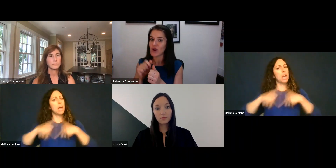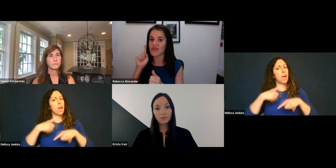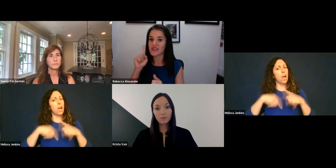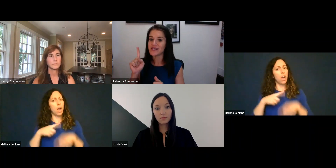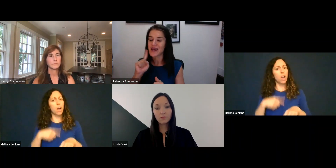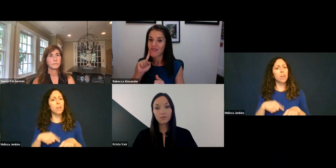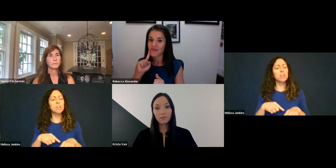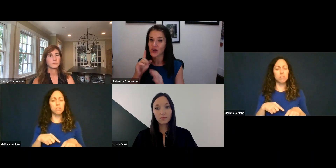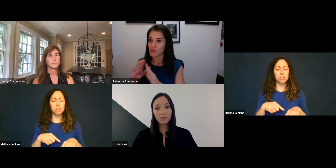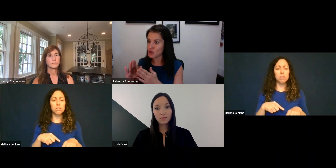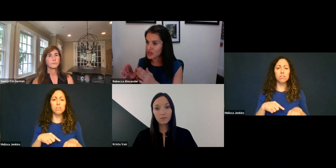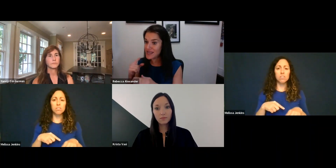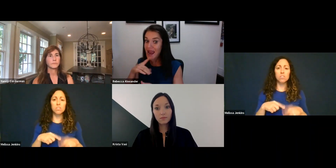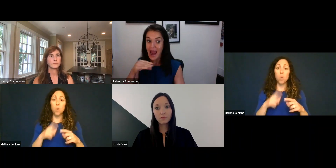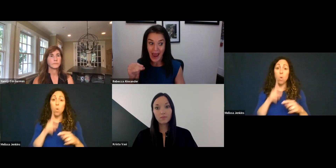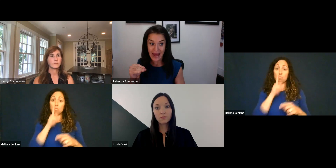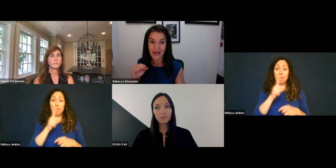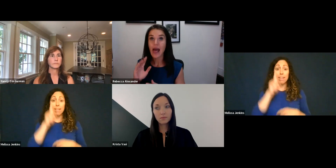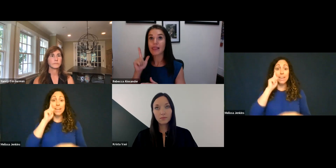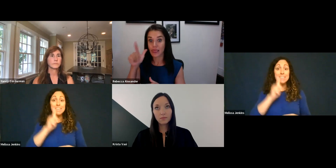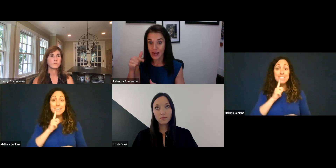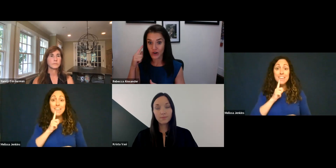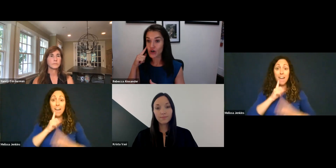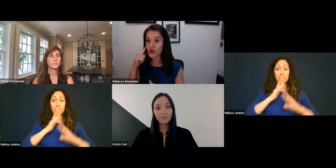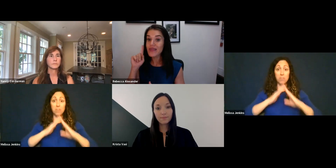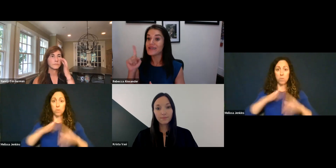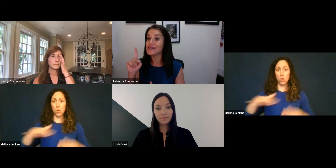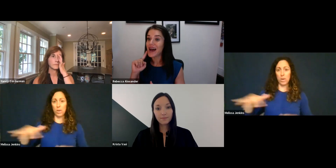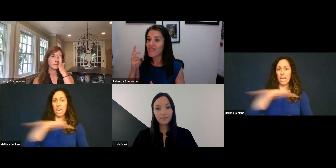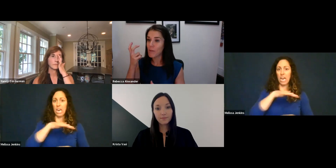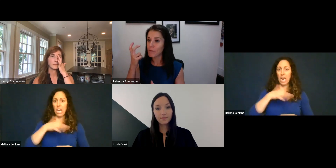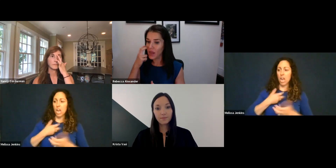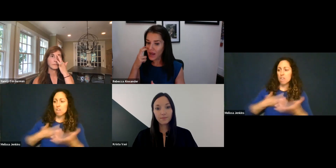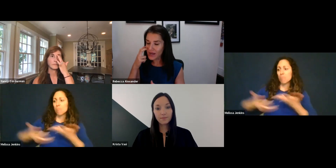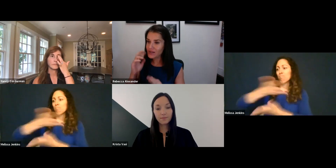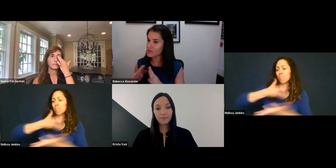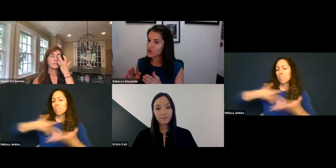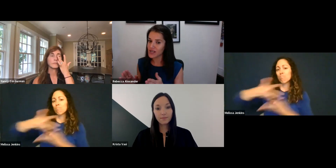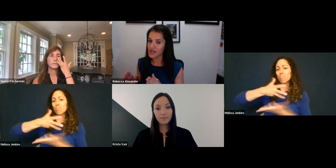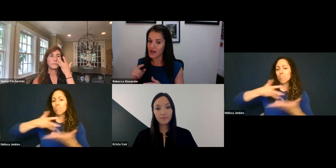with the deaf community, and later the deaf/blind community,